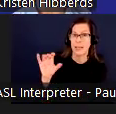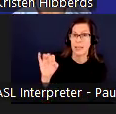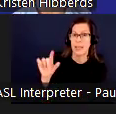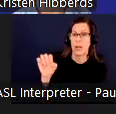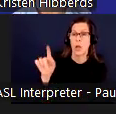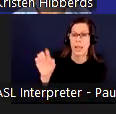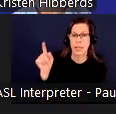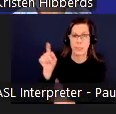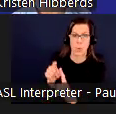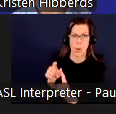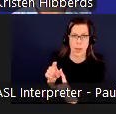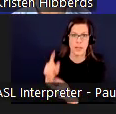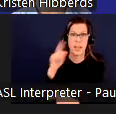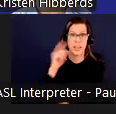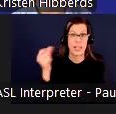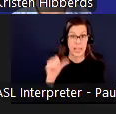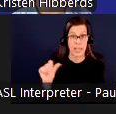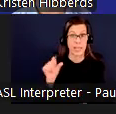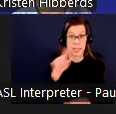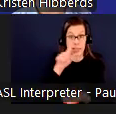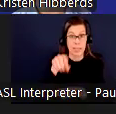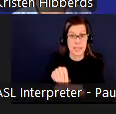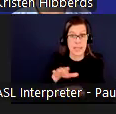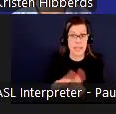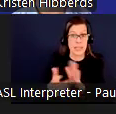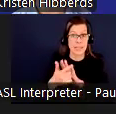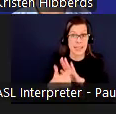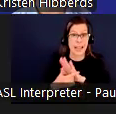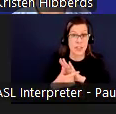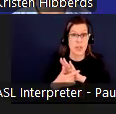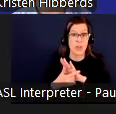I think the any is in statute if, if I'm understanding what she's looking